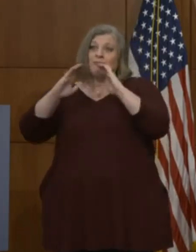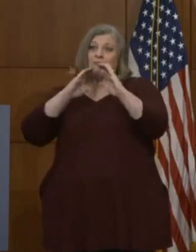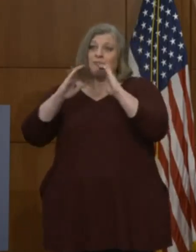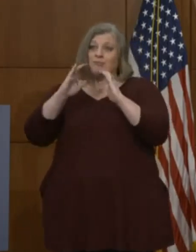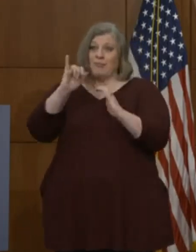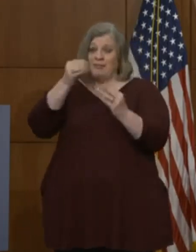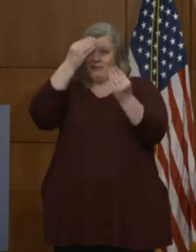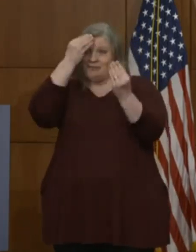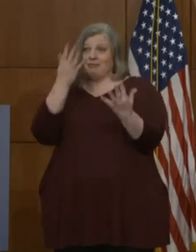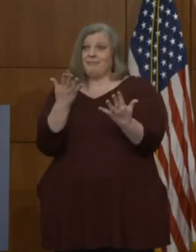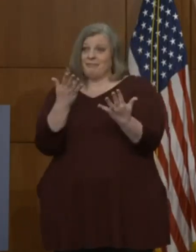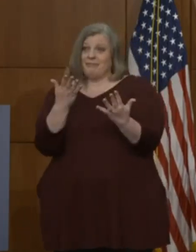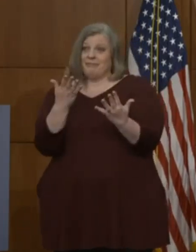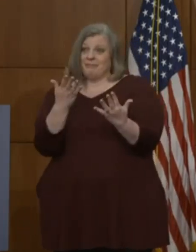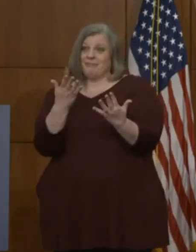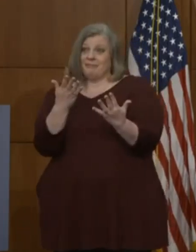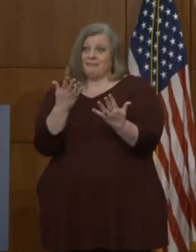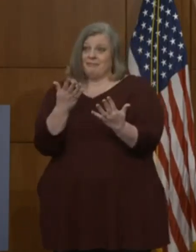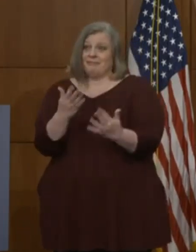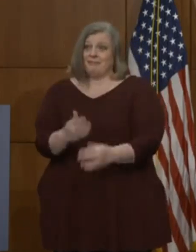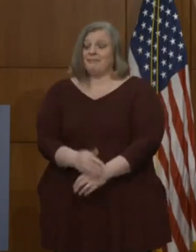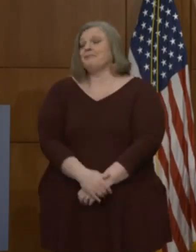WORK AND ALSO THANK YOU FOR COMMUNICATING- THIS INFORMATION